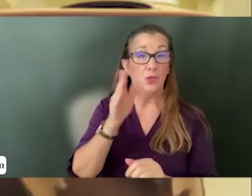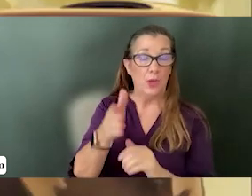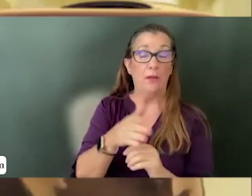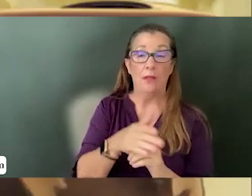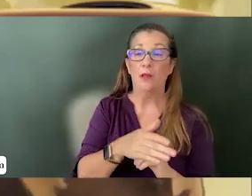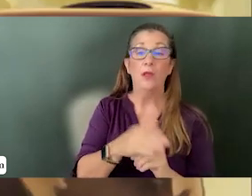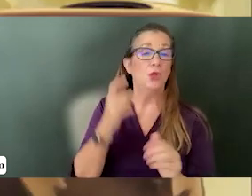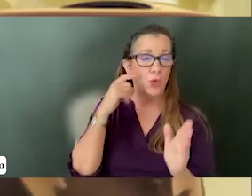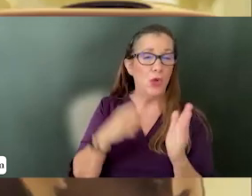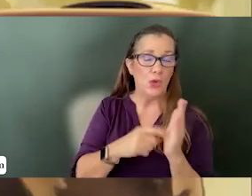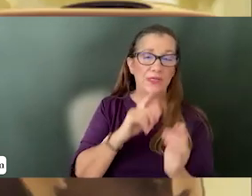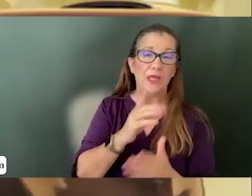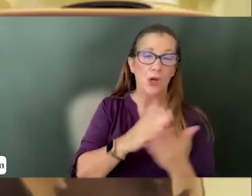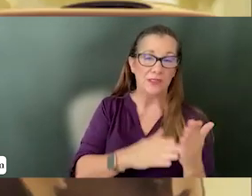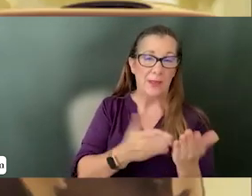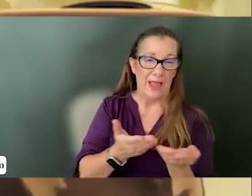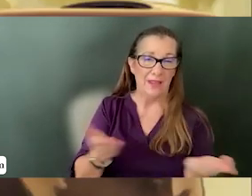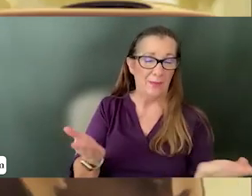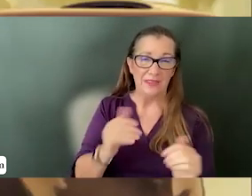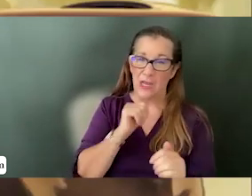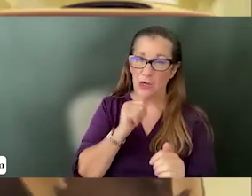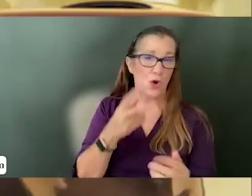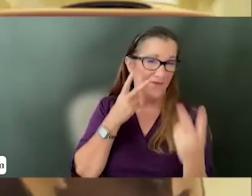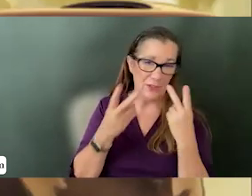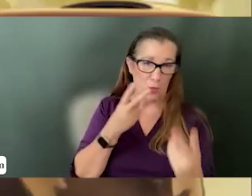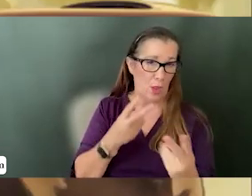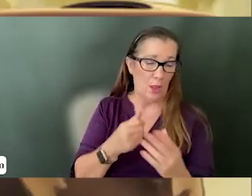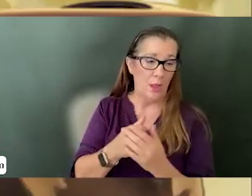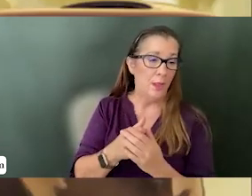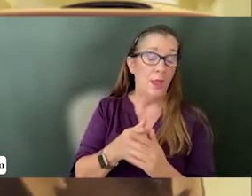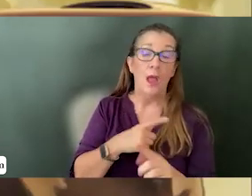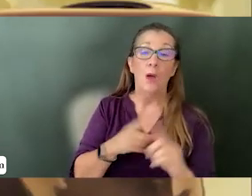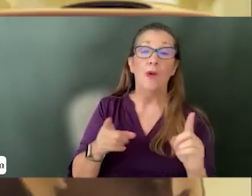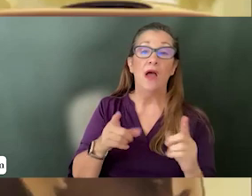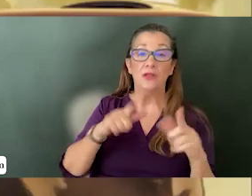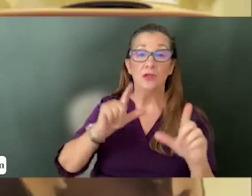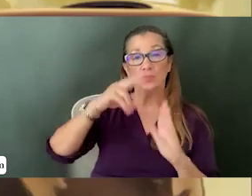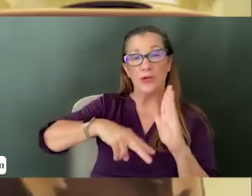Notice that there are some elements that aren't visual, but the screen reader will navigate through them.